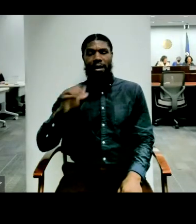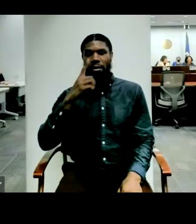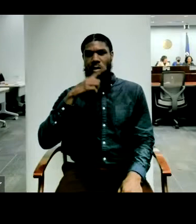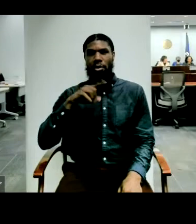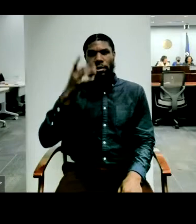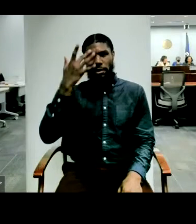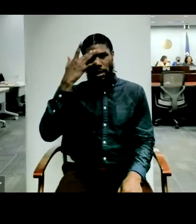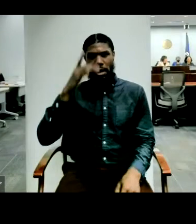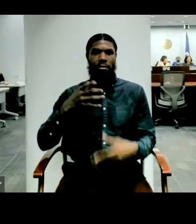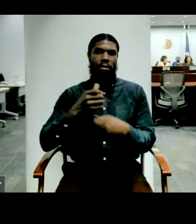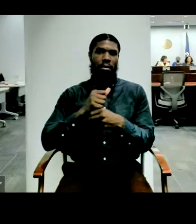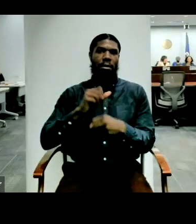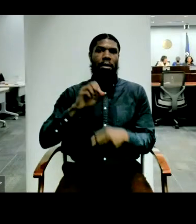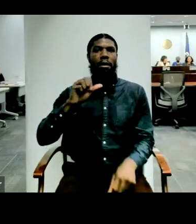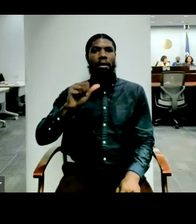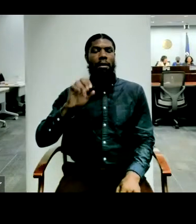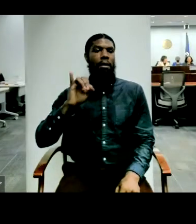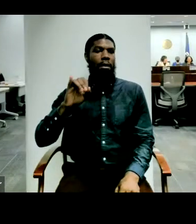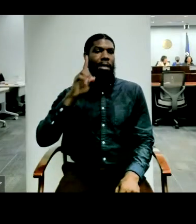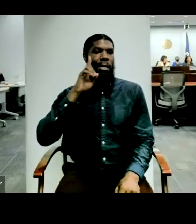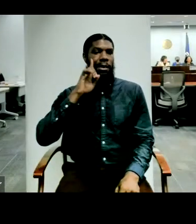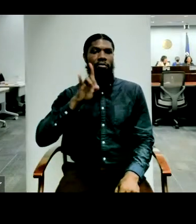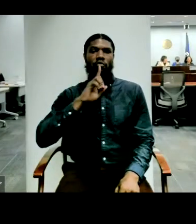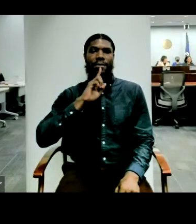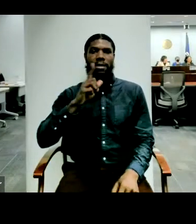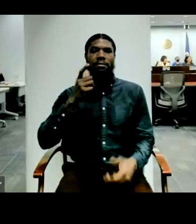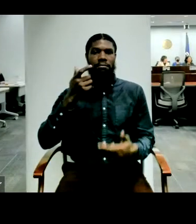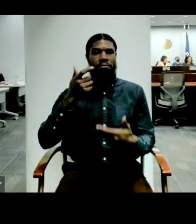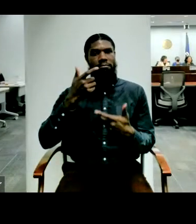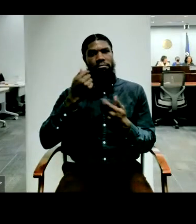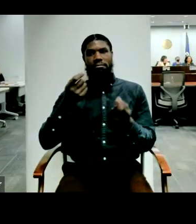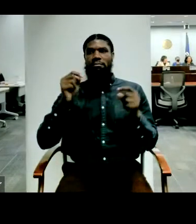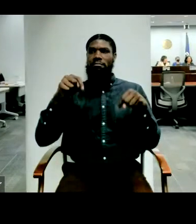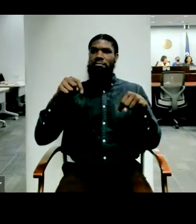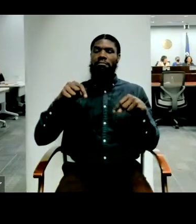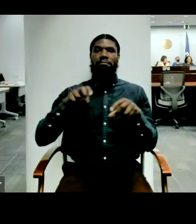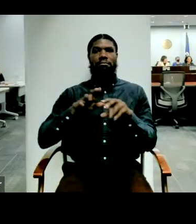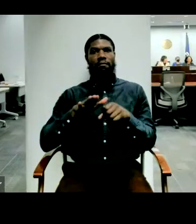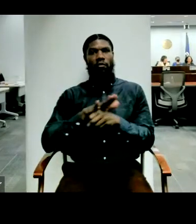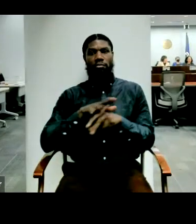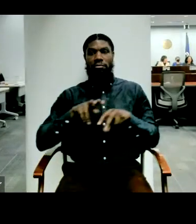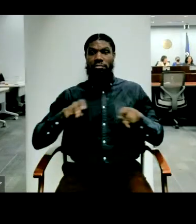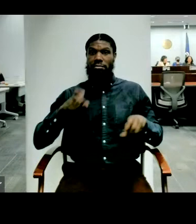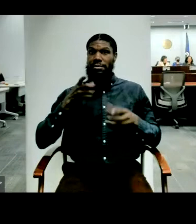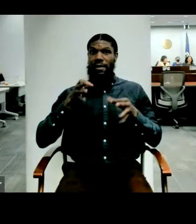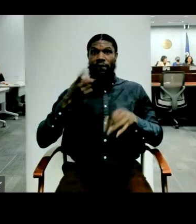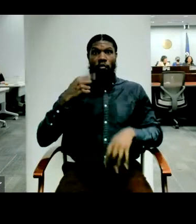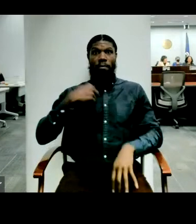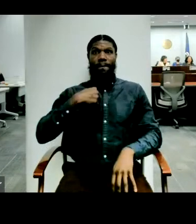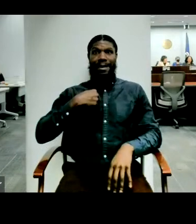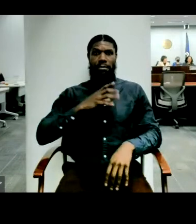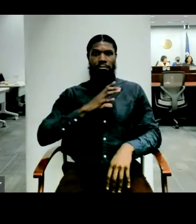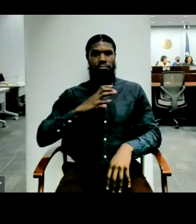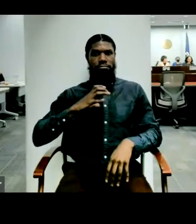particular interest I think for this um entire Commission, certainly for me and I would like